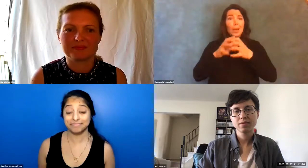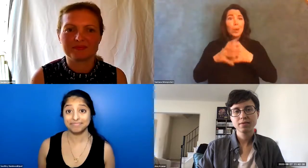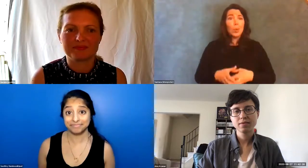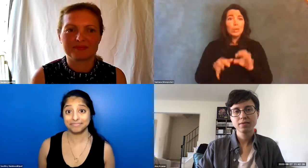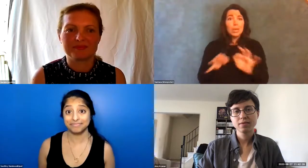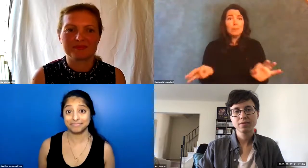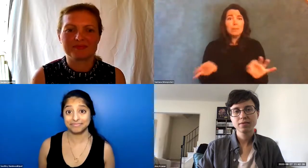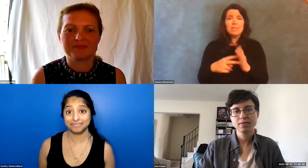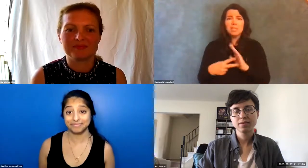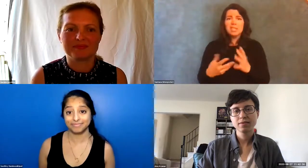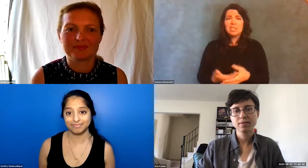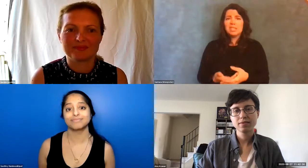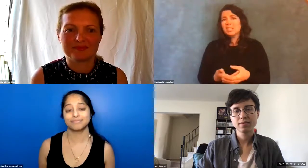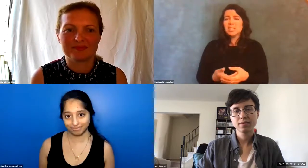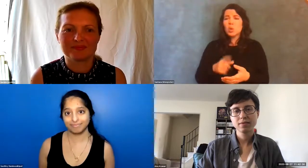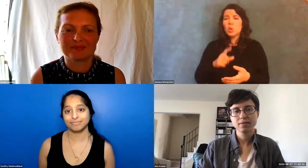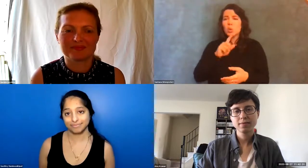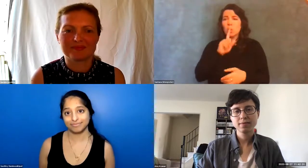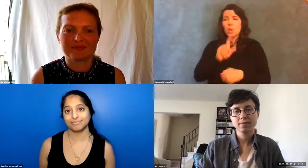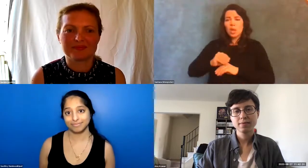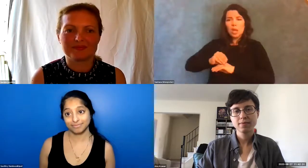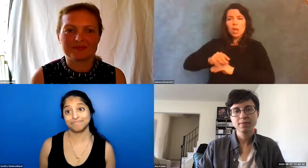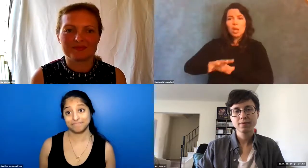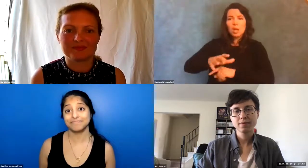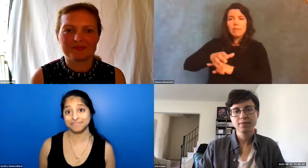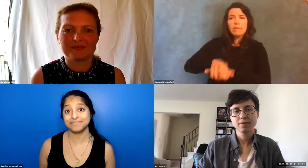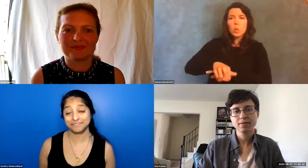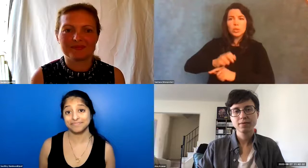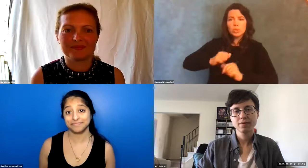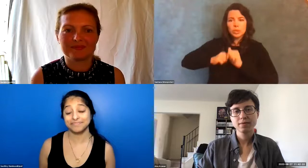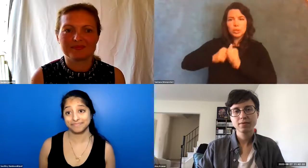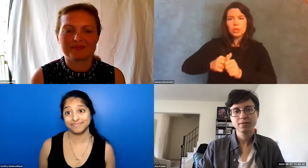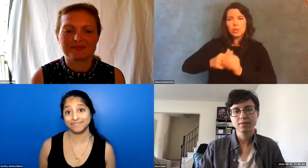that -- can lead to sort of predictive attitudes in that language teaching and so on.